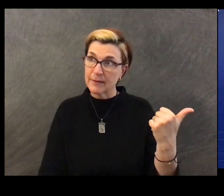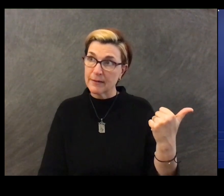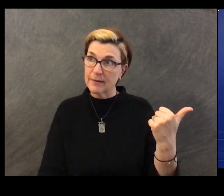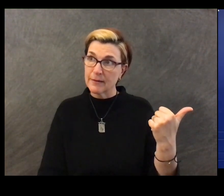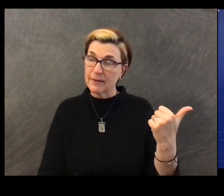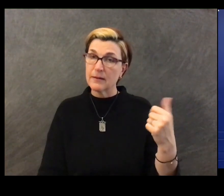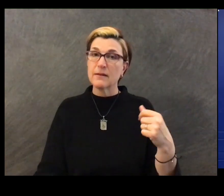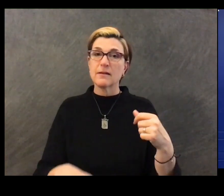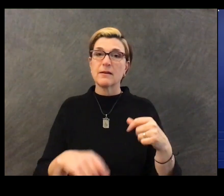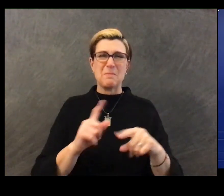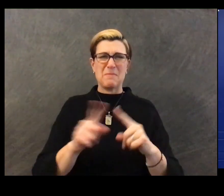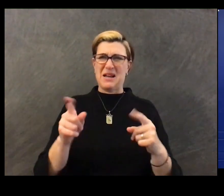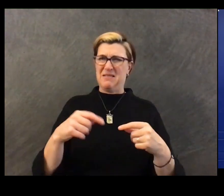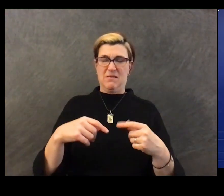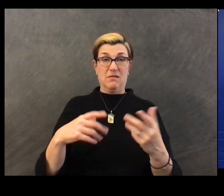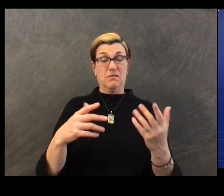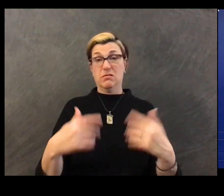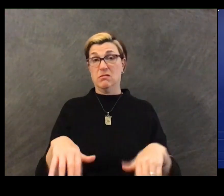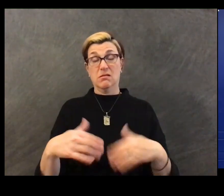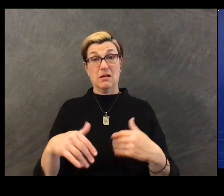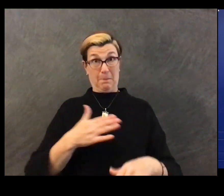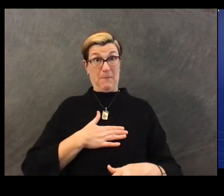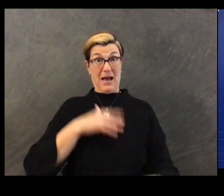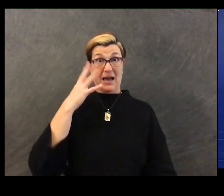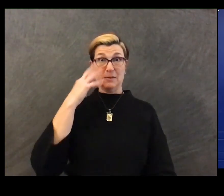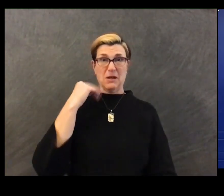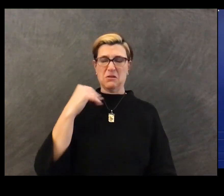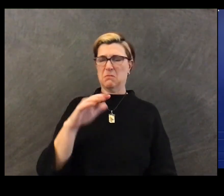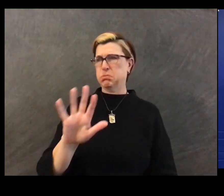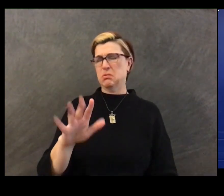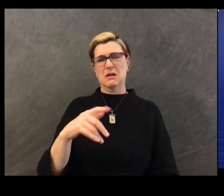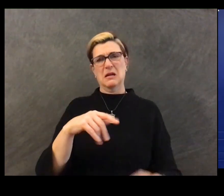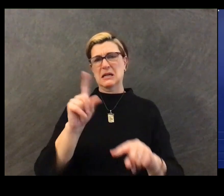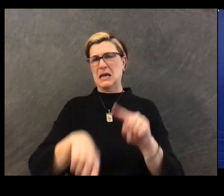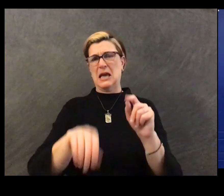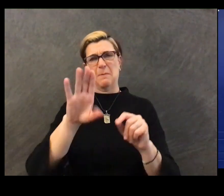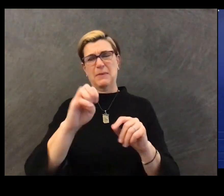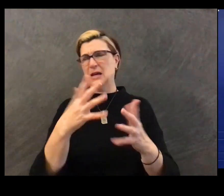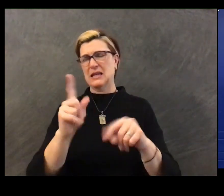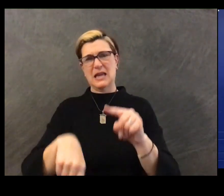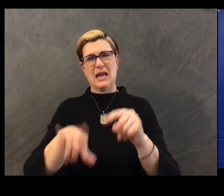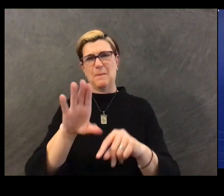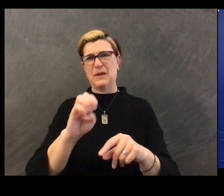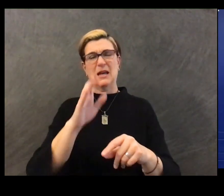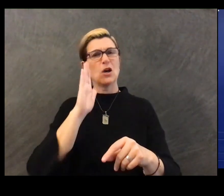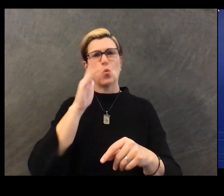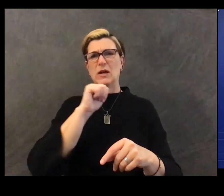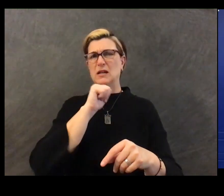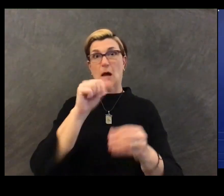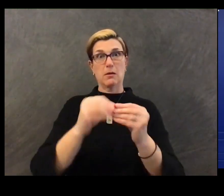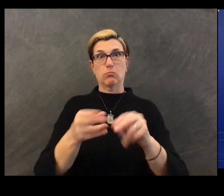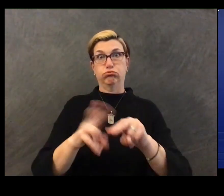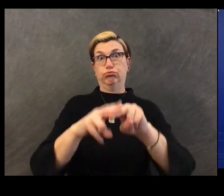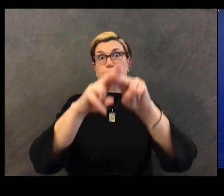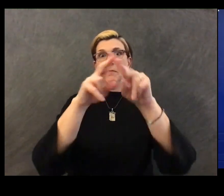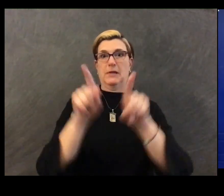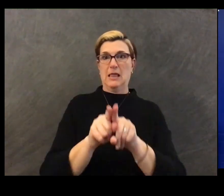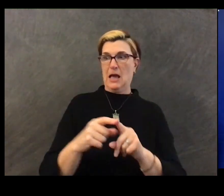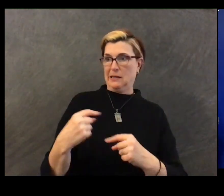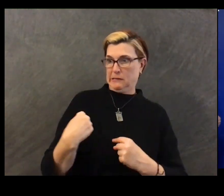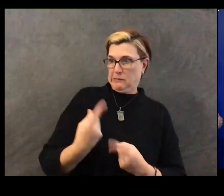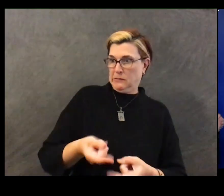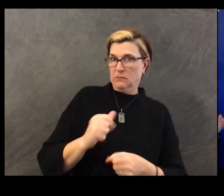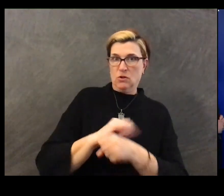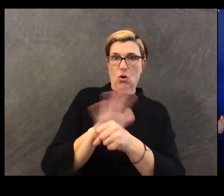like anything that we witnessed right now what you say we will not go through